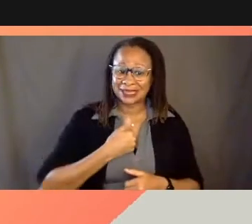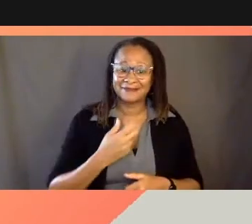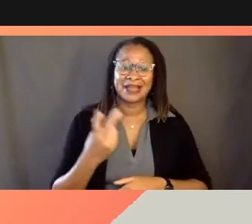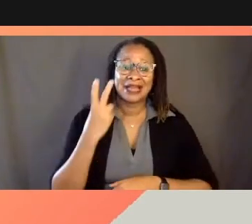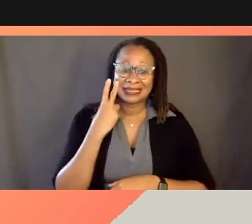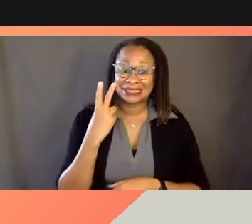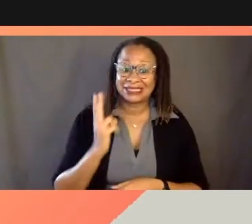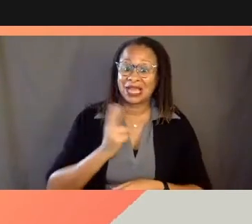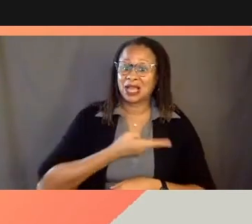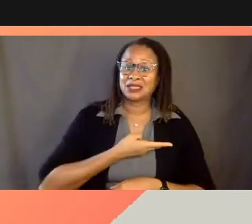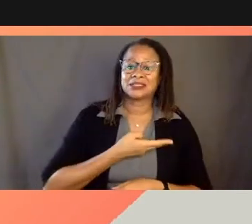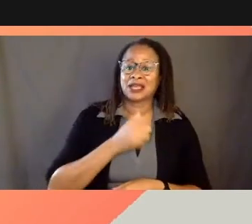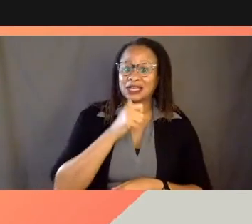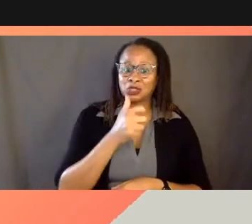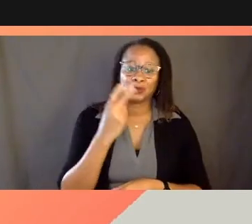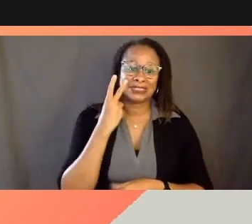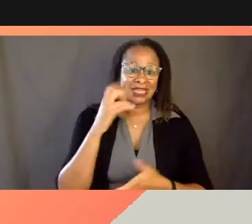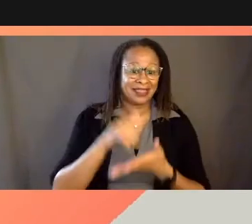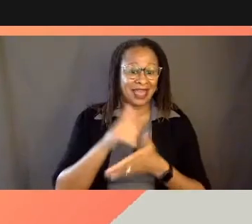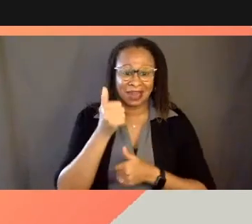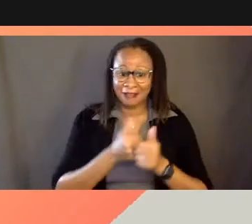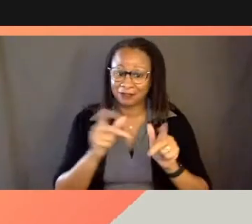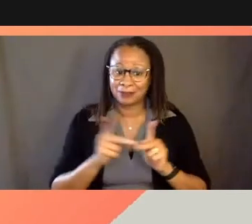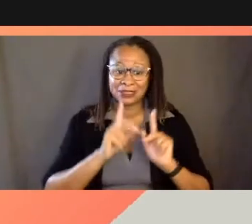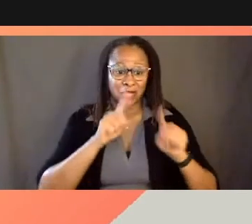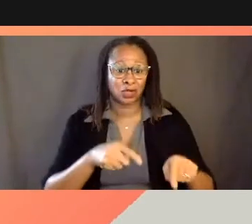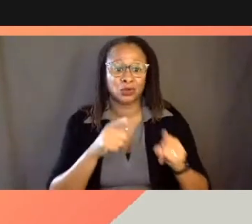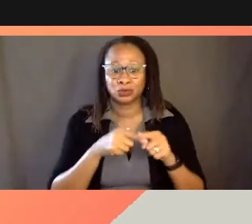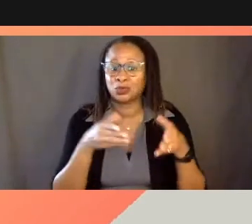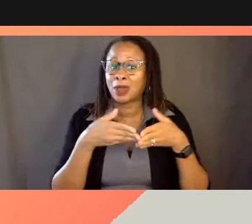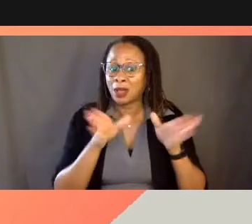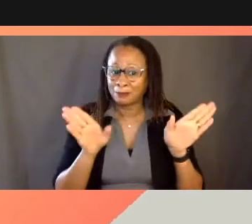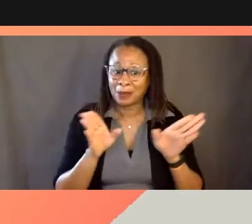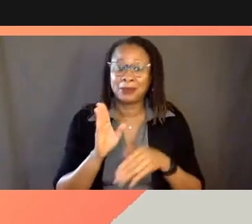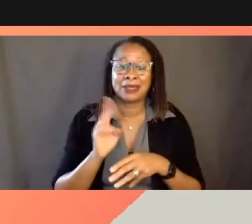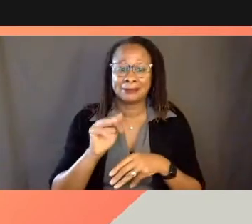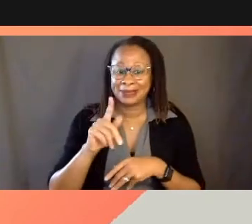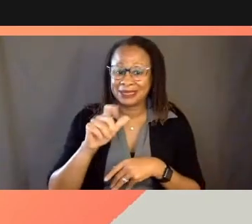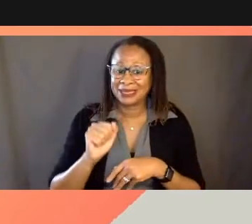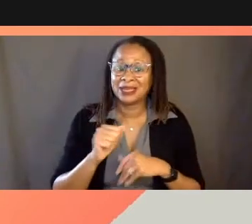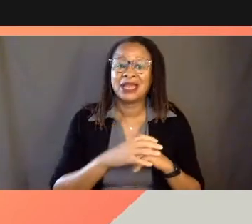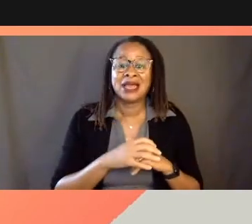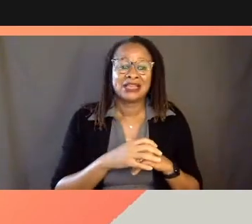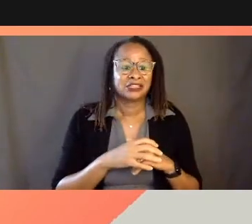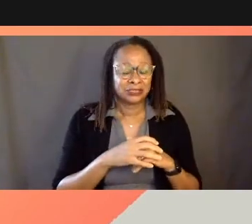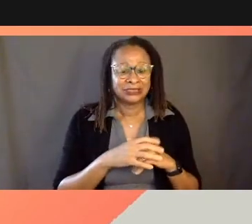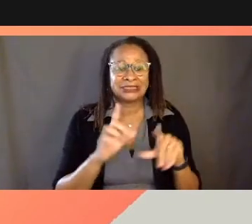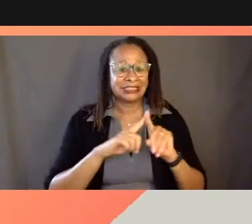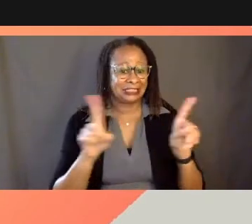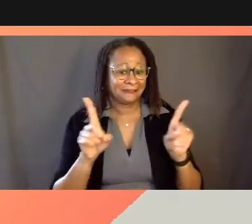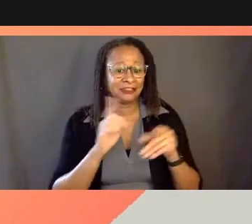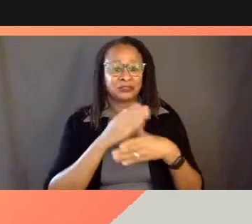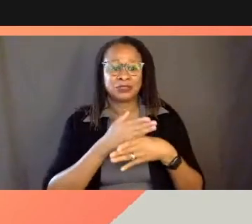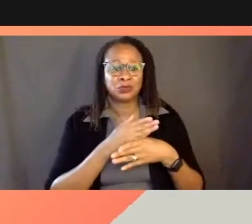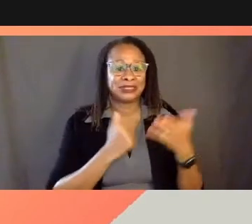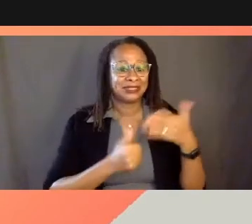I don't see that everywhere in public media. There is a discrepancy between senior staff and staff,